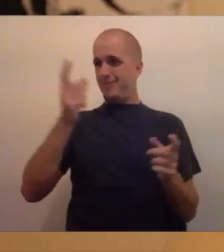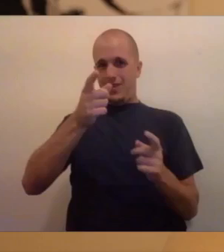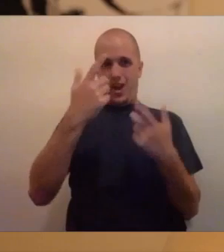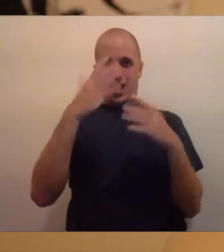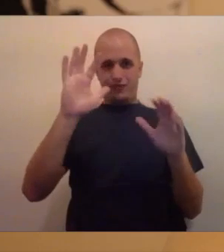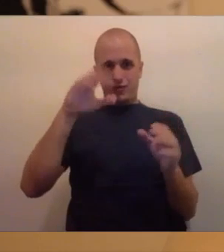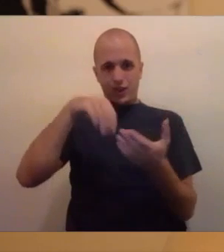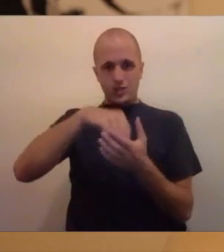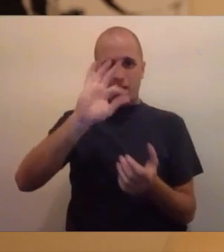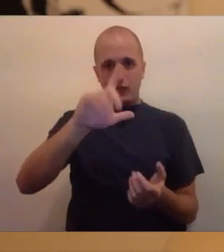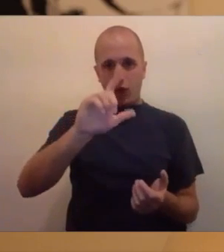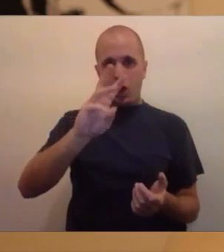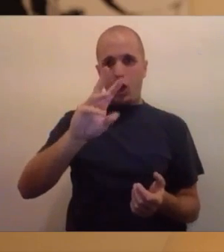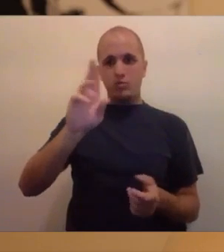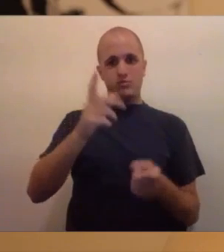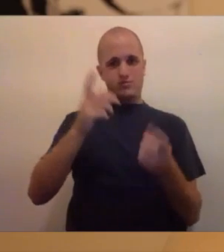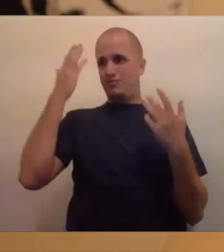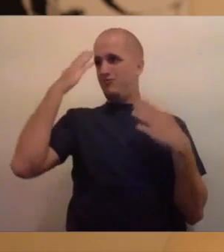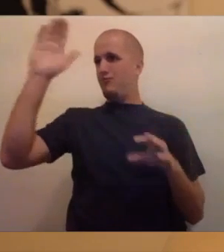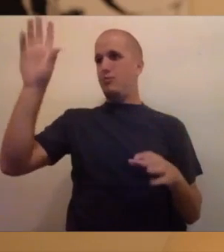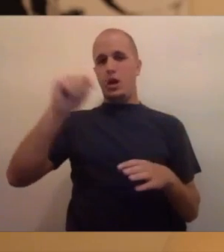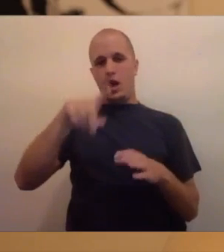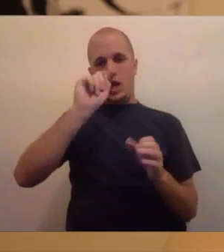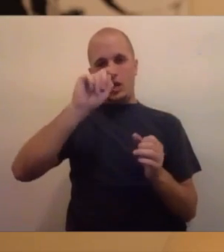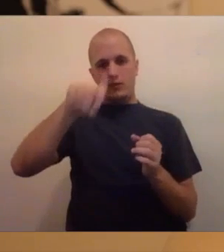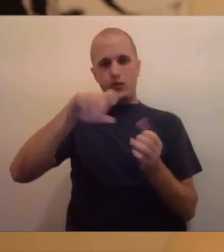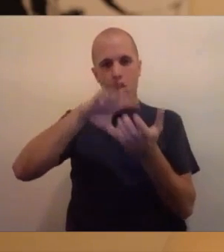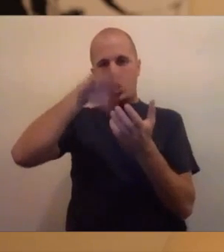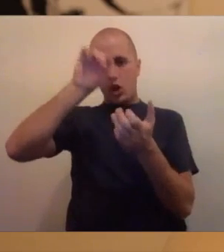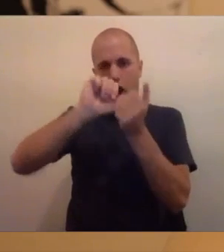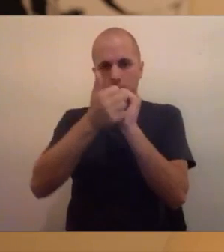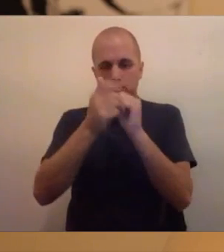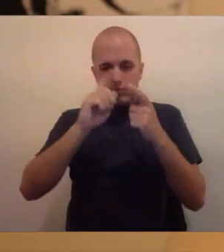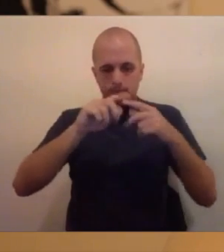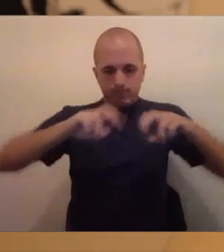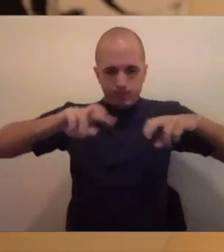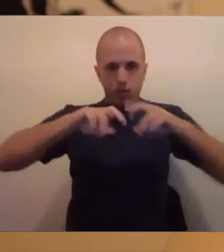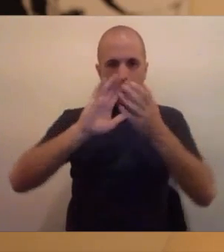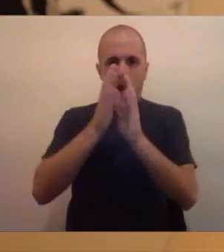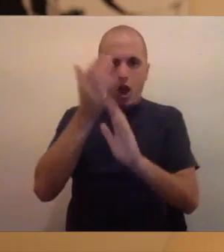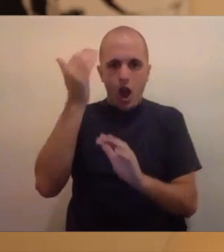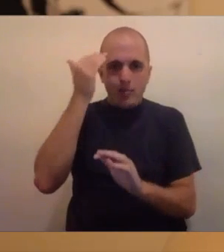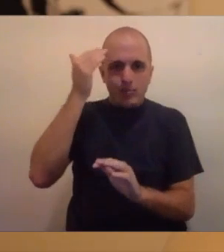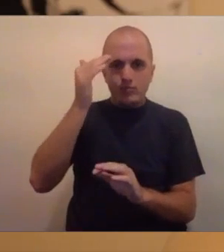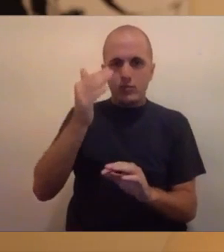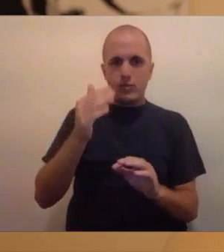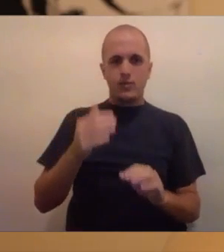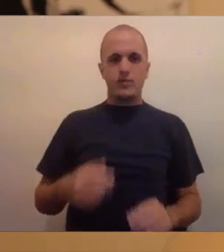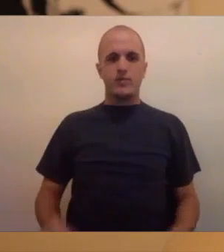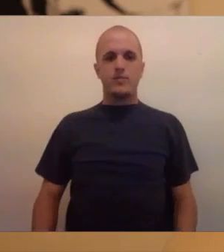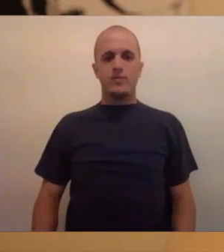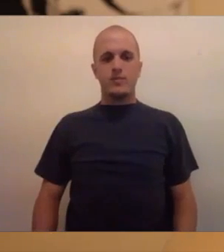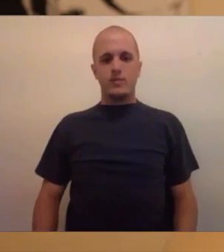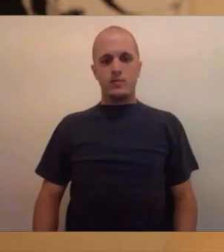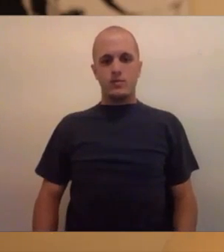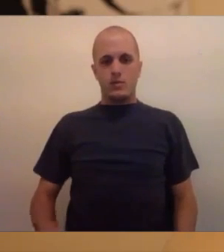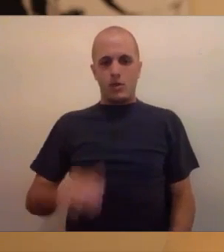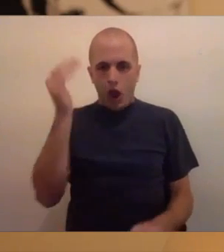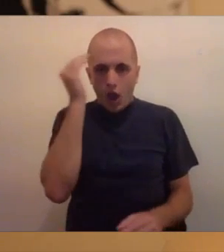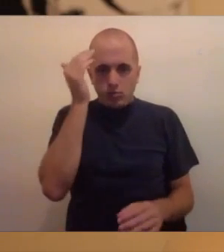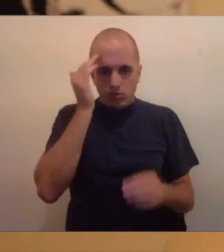you may be flowing in that flow unknowingly. You just have to be a little bit more aware,